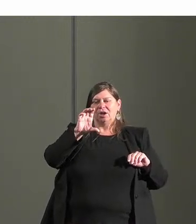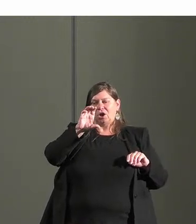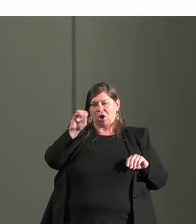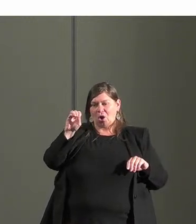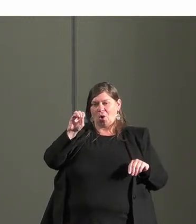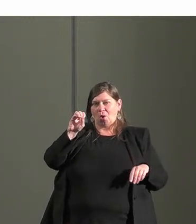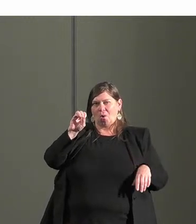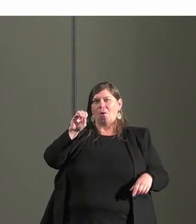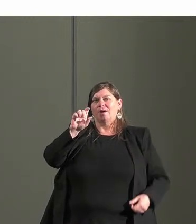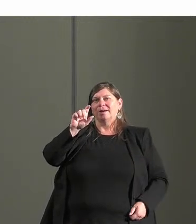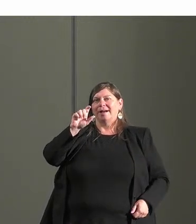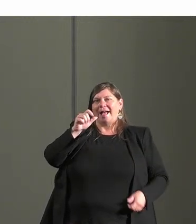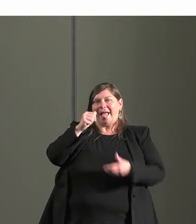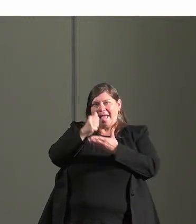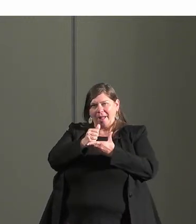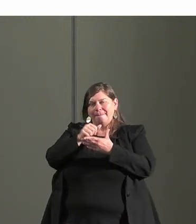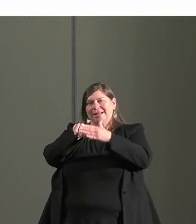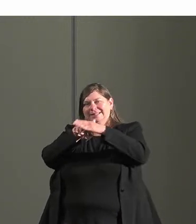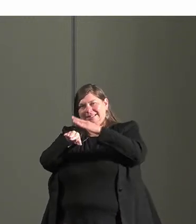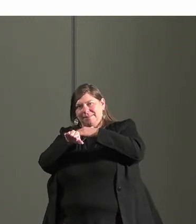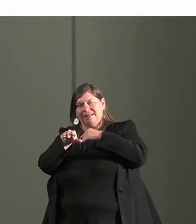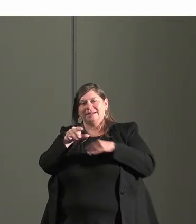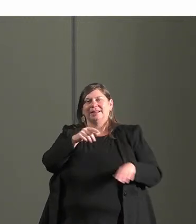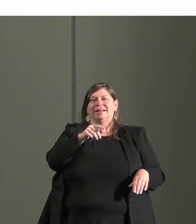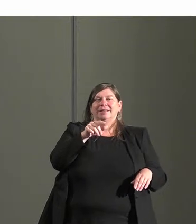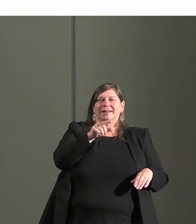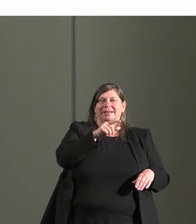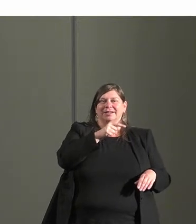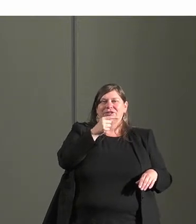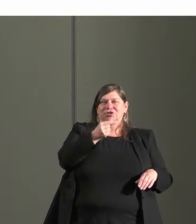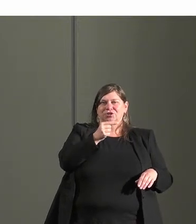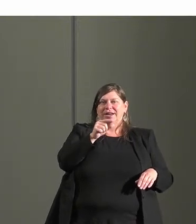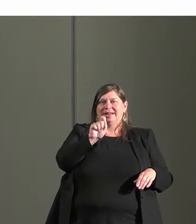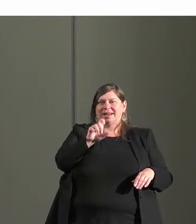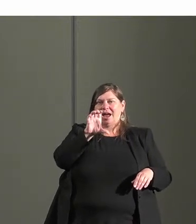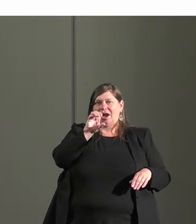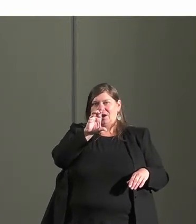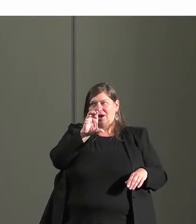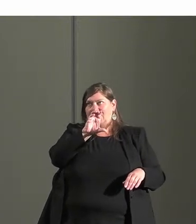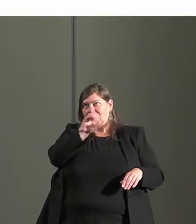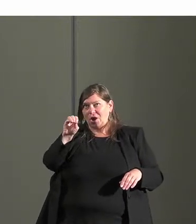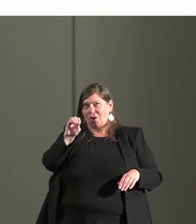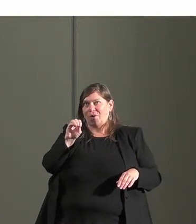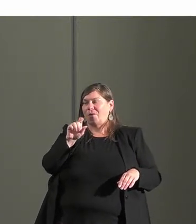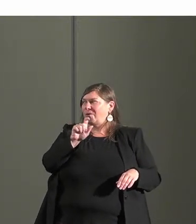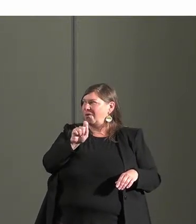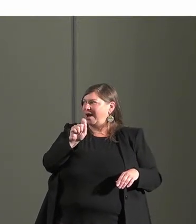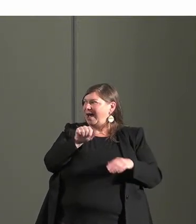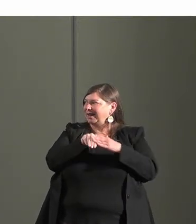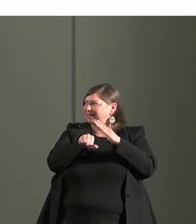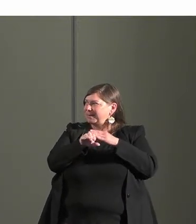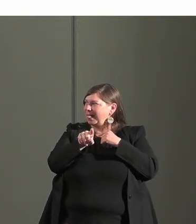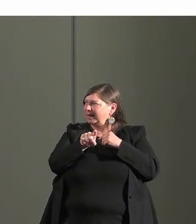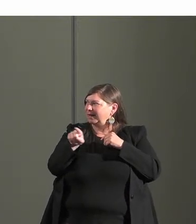will get a QR code to give us feedback. G.